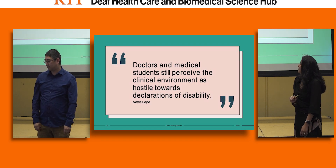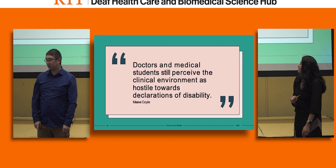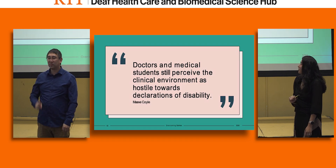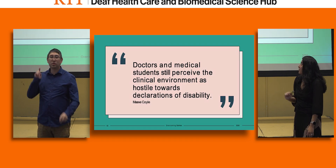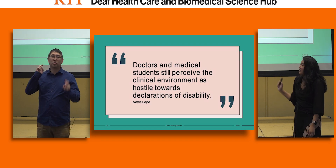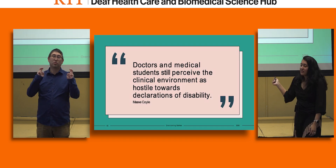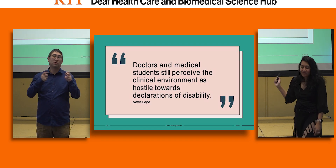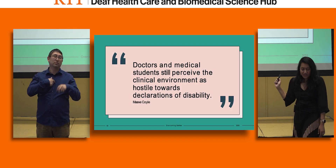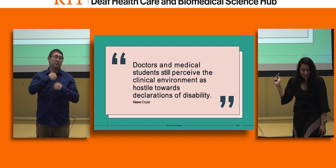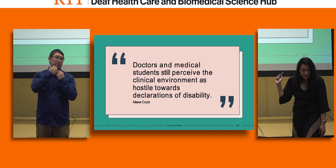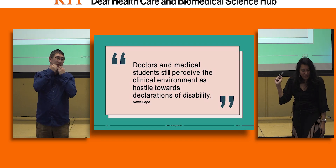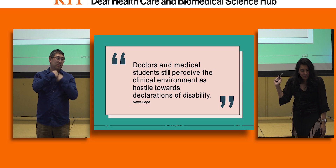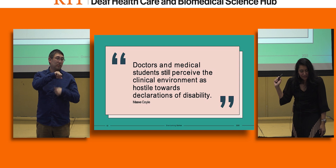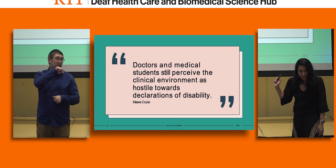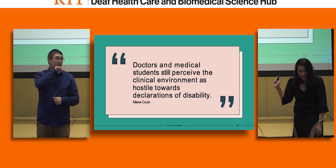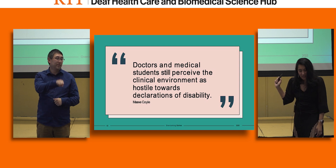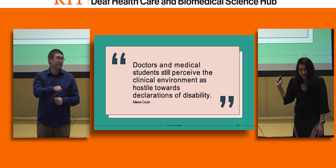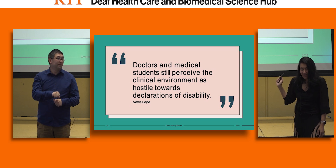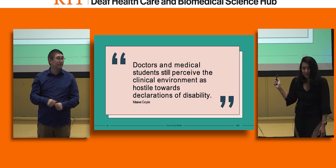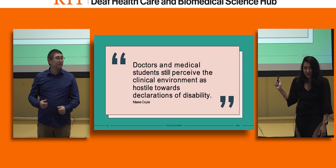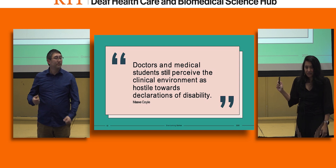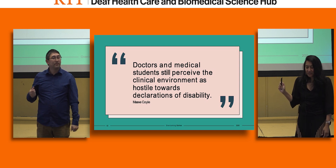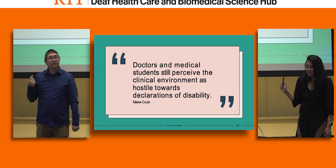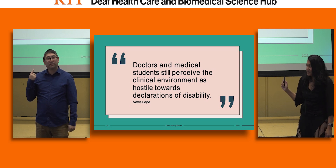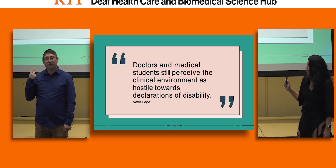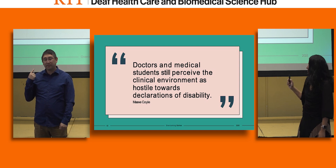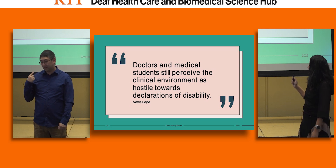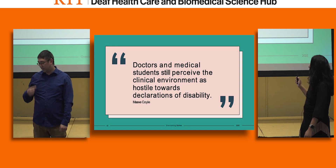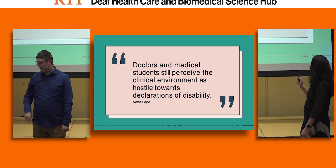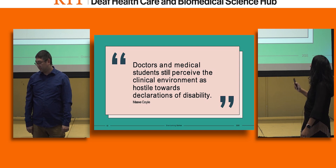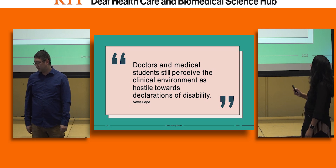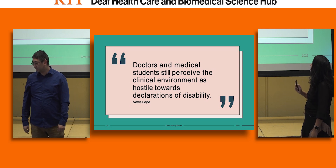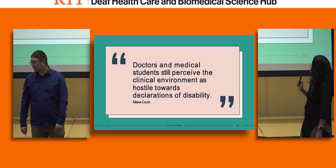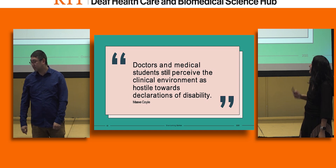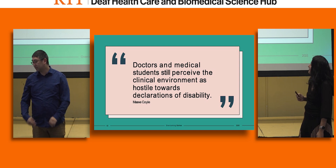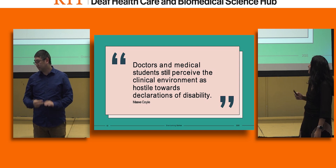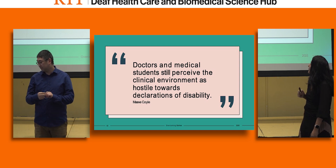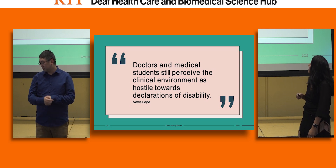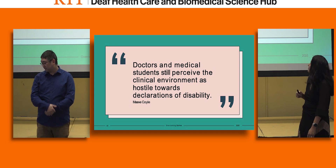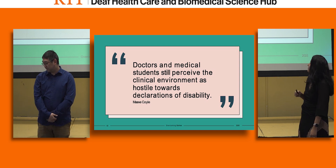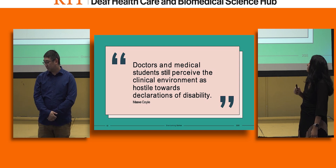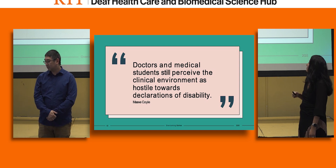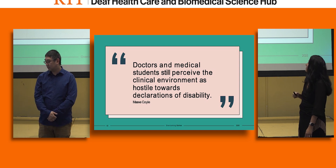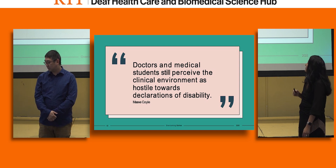So, I love this quote from a health equity researcher. So, "Doctors and medical students